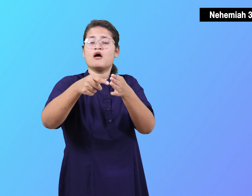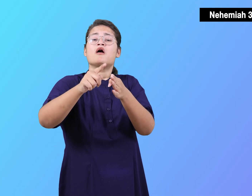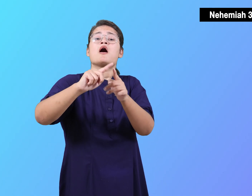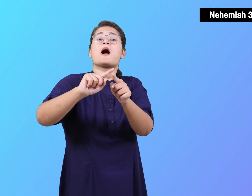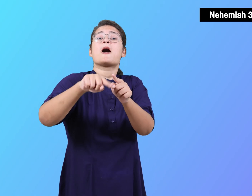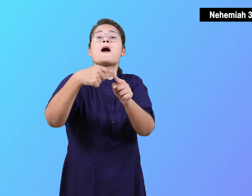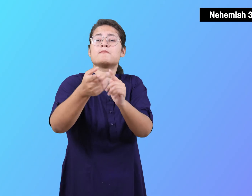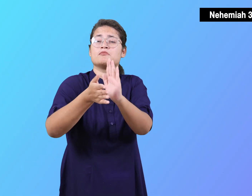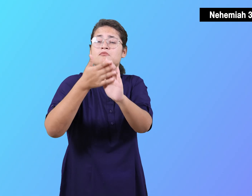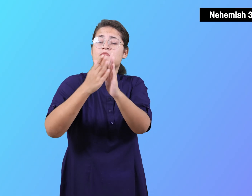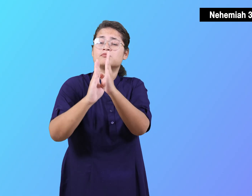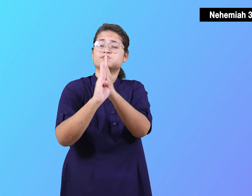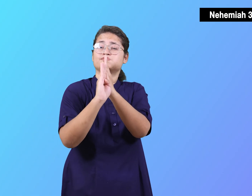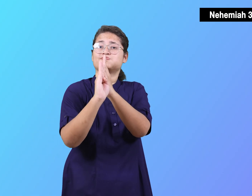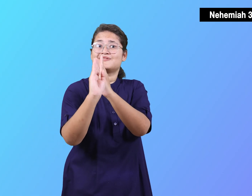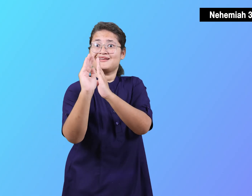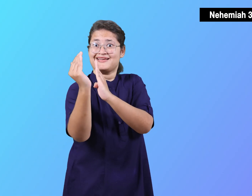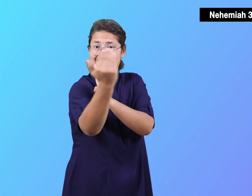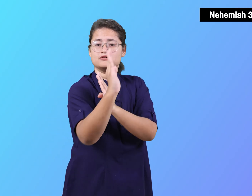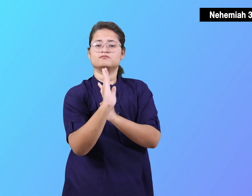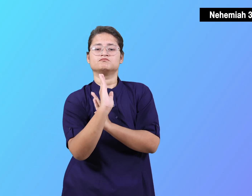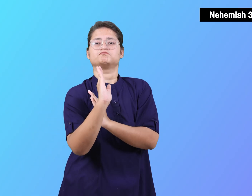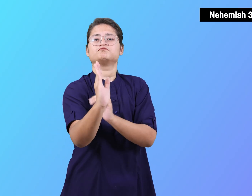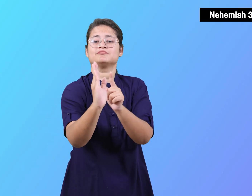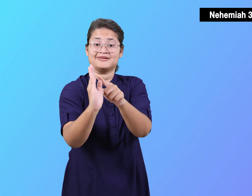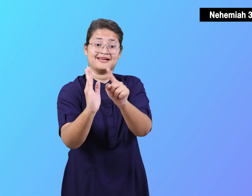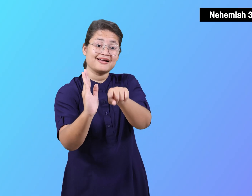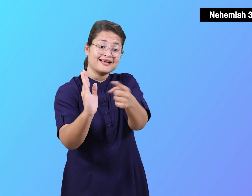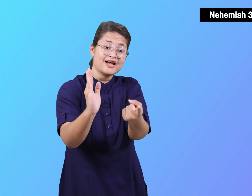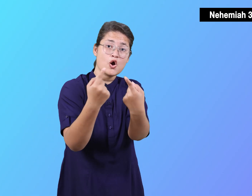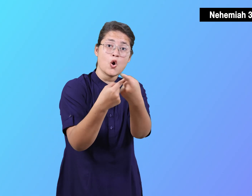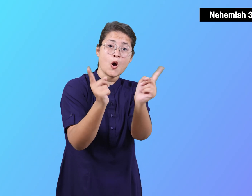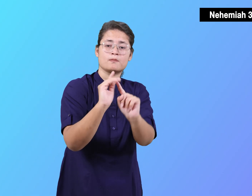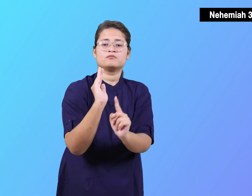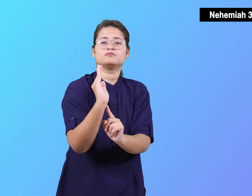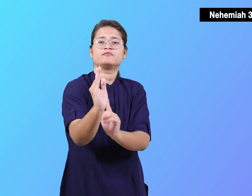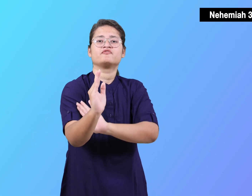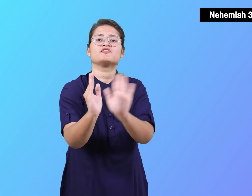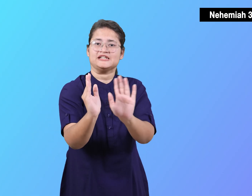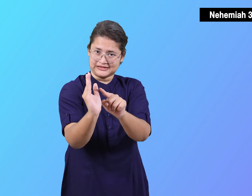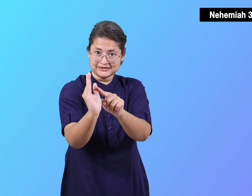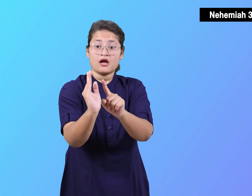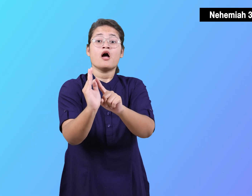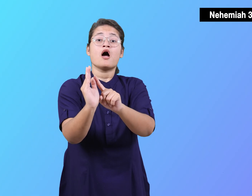Malkijah repaired the section all the way to the room over the corner of the wall. Malkijah was a goldsmith.